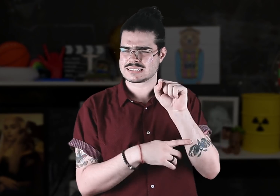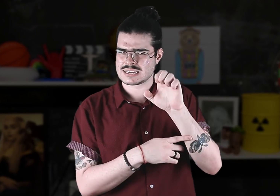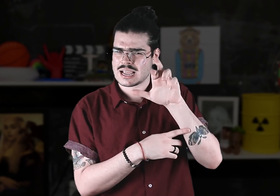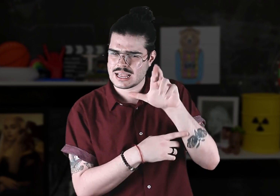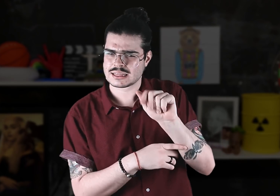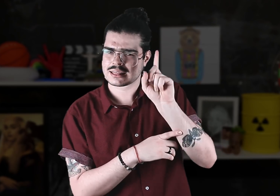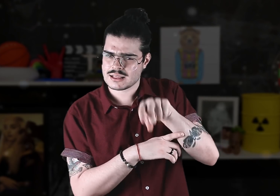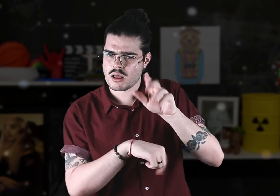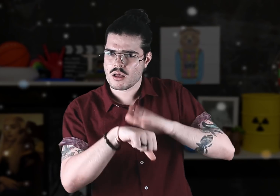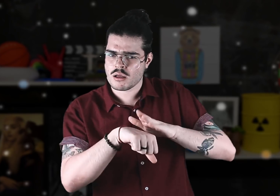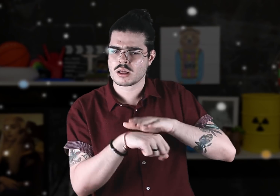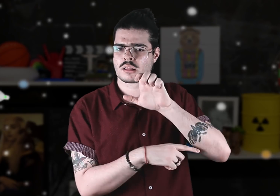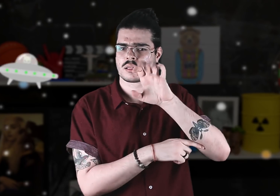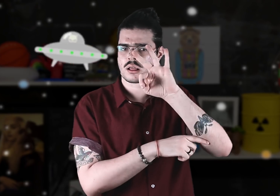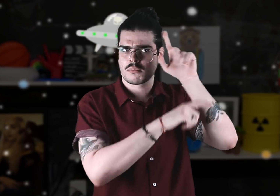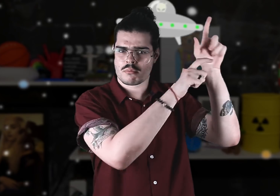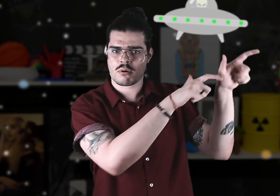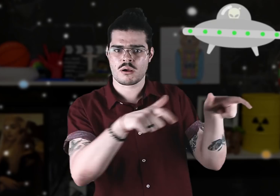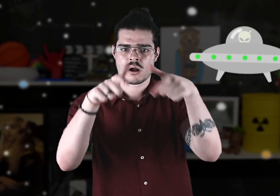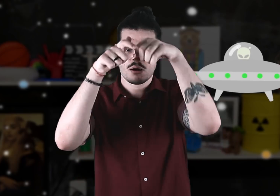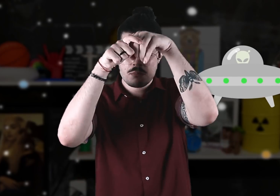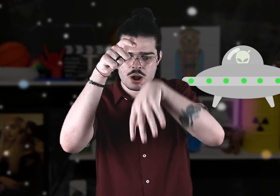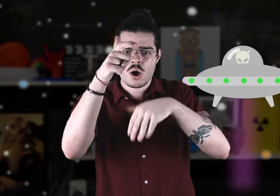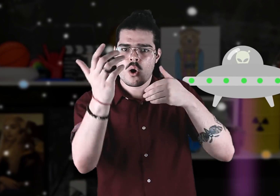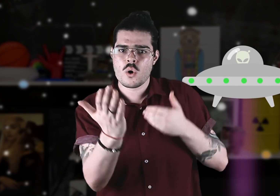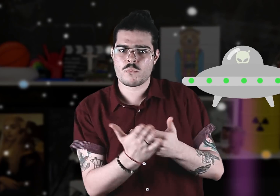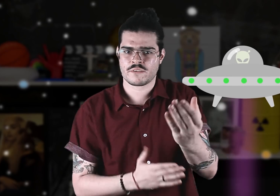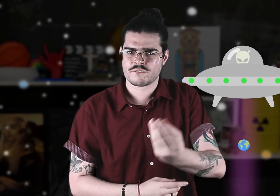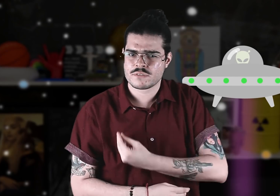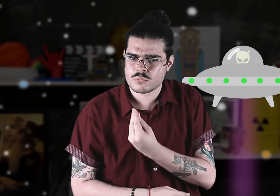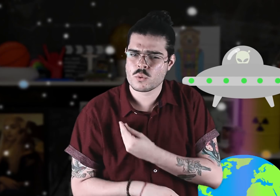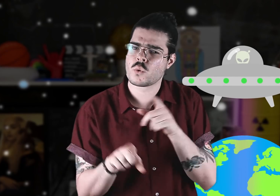Was it the aliens?